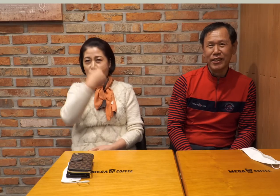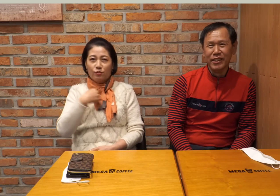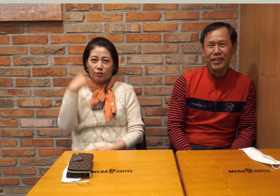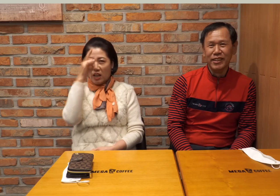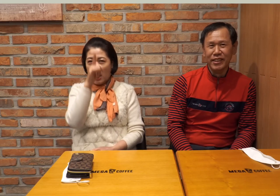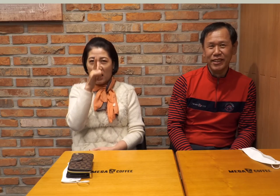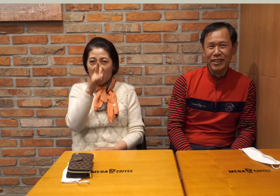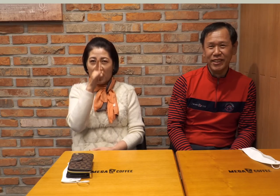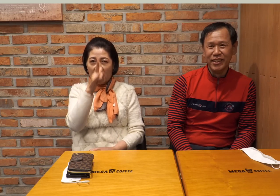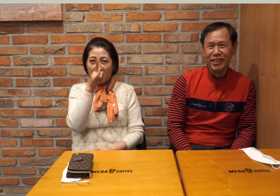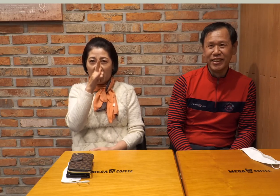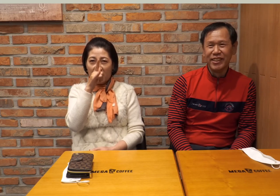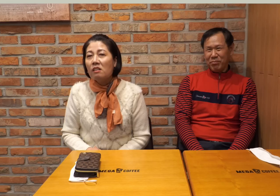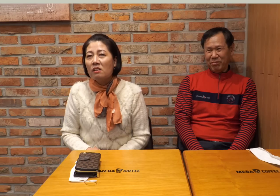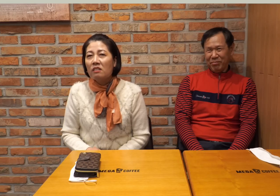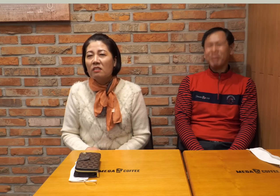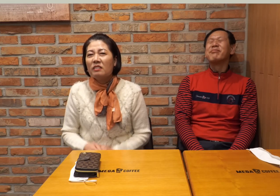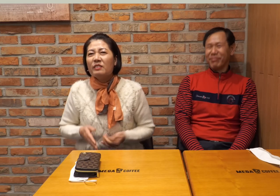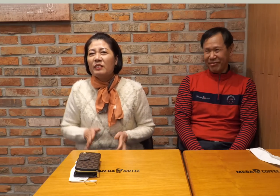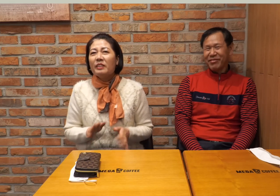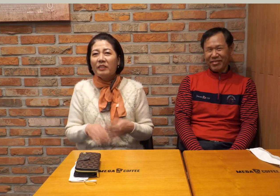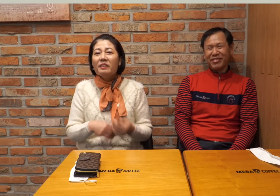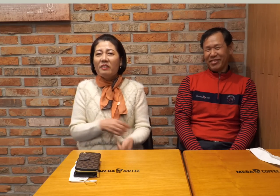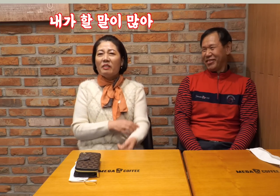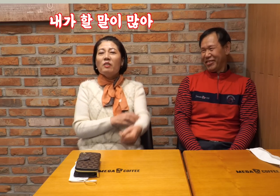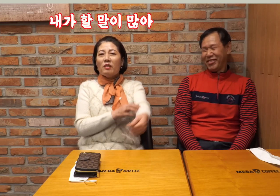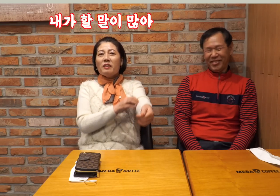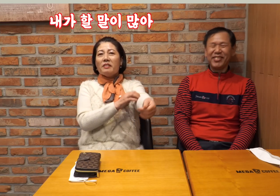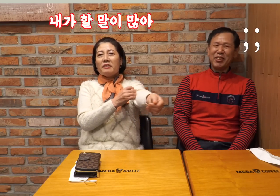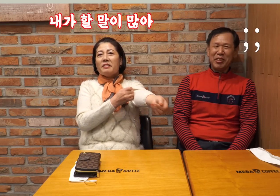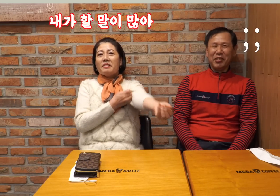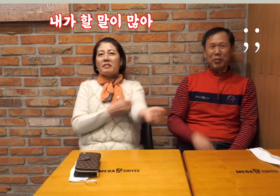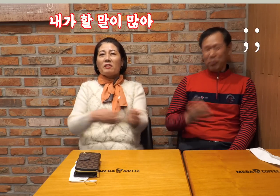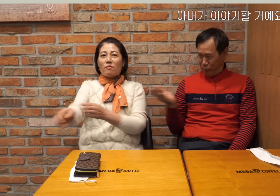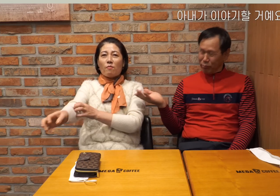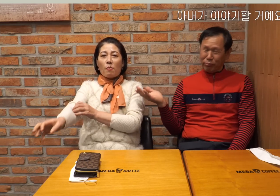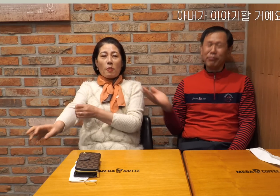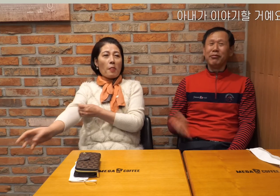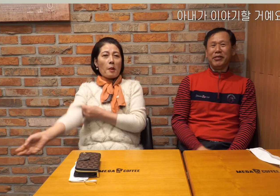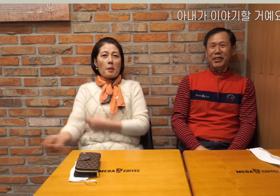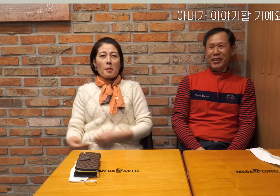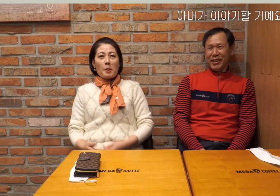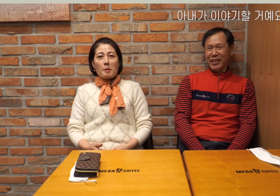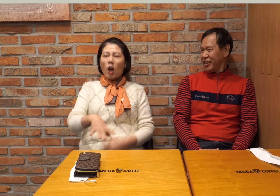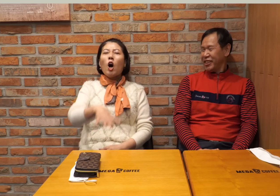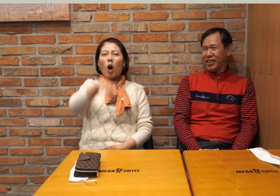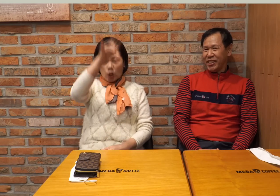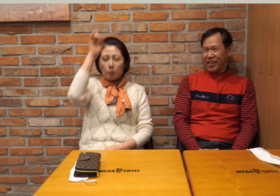This is the sign name. Is there anything else? I have a lot to say my wife will talk